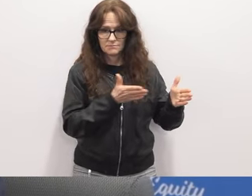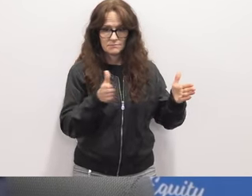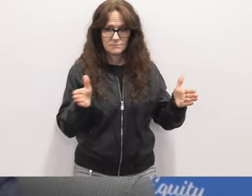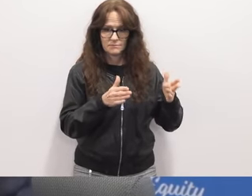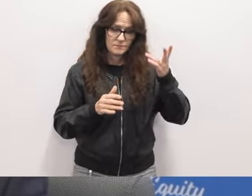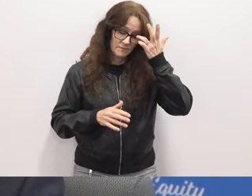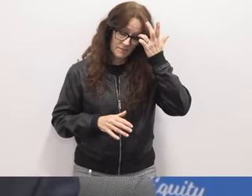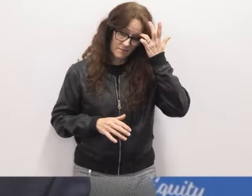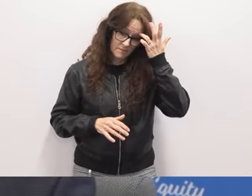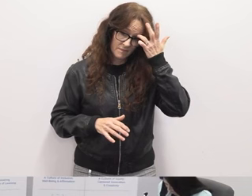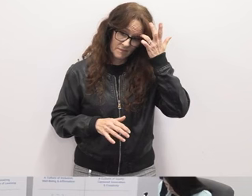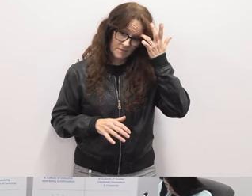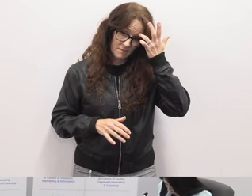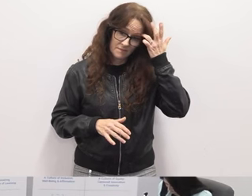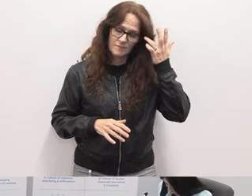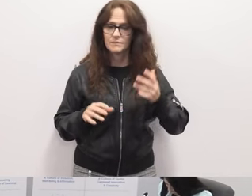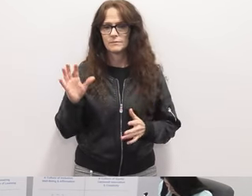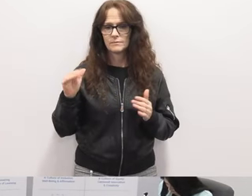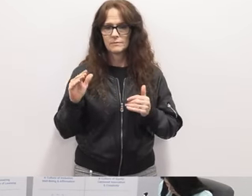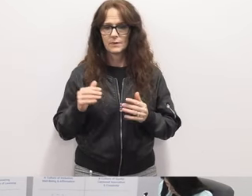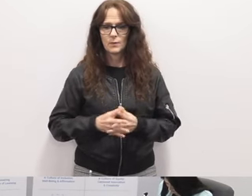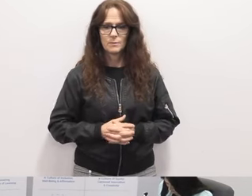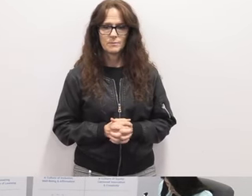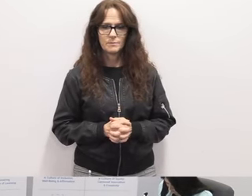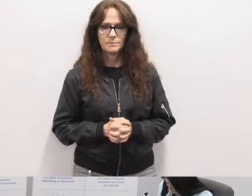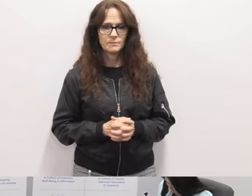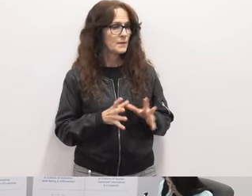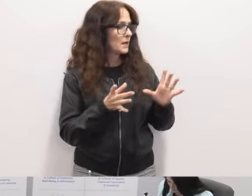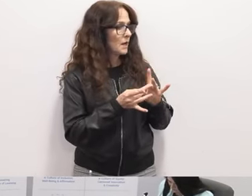[Jill Baker] That's good, I will. Any other comments?